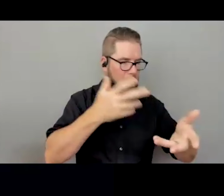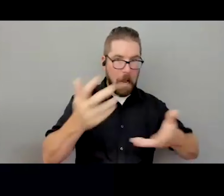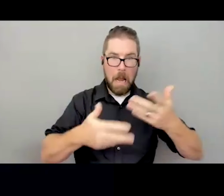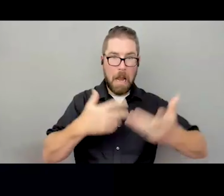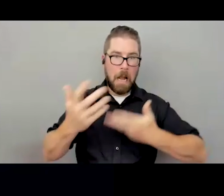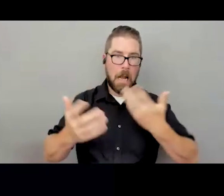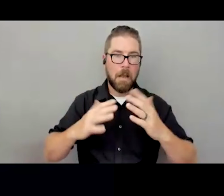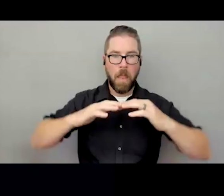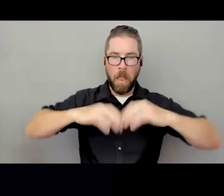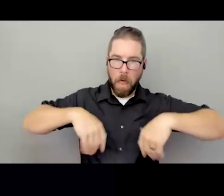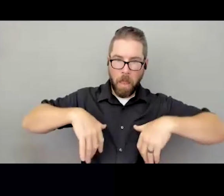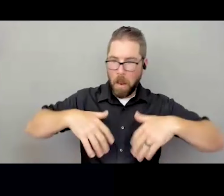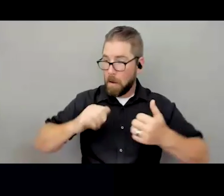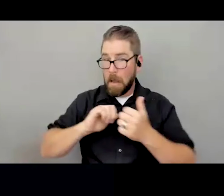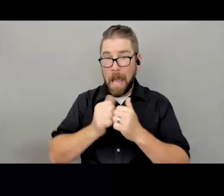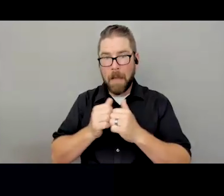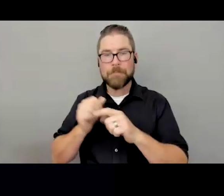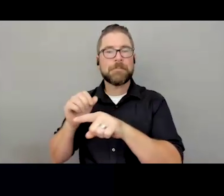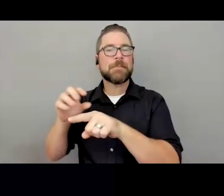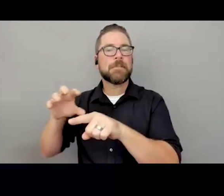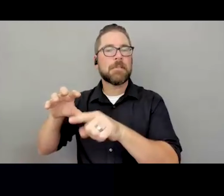to who contacted them, that's really what it comes down to.